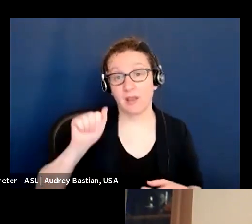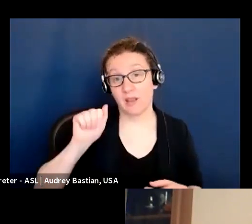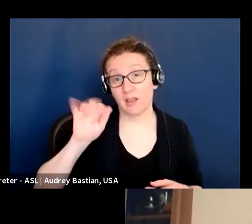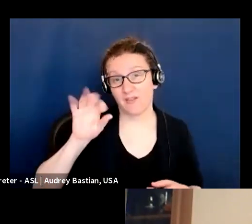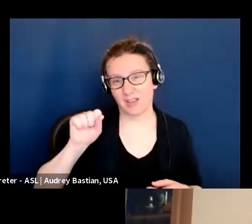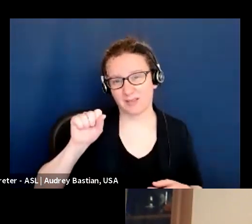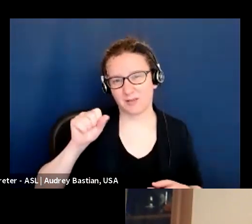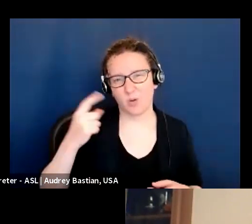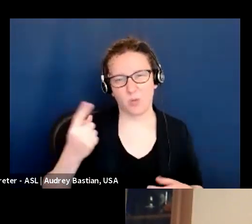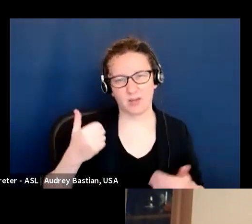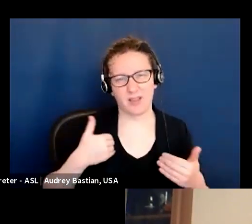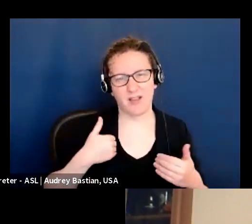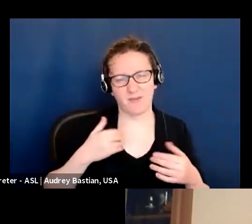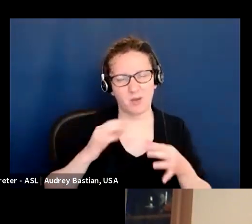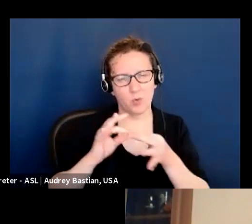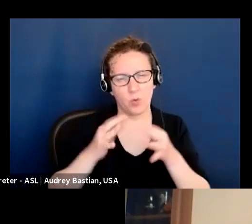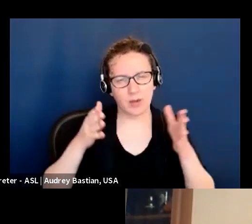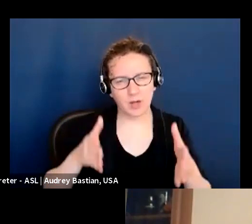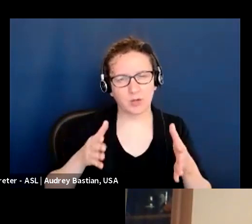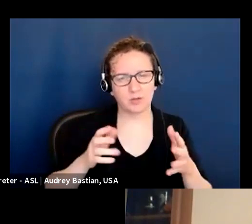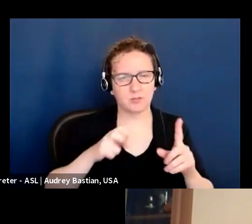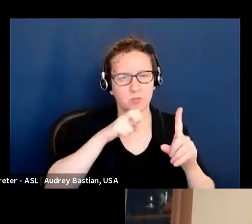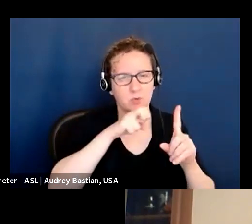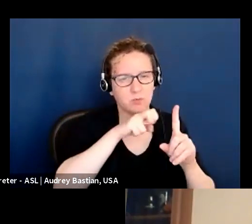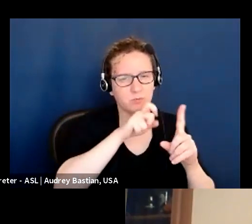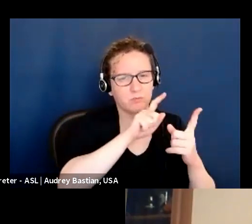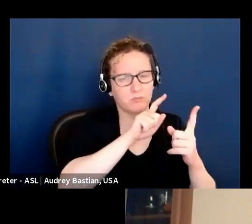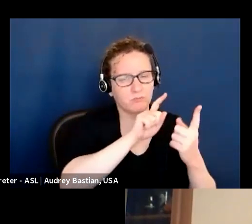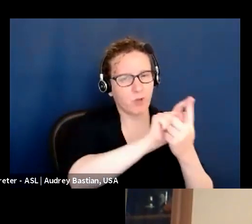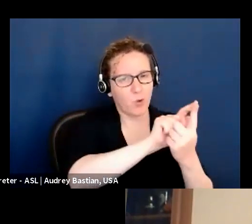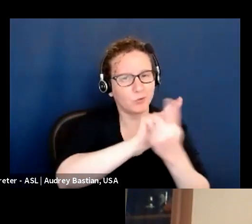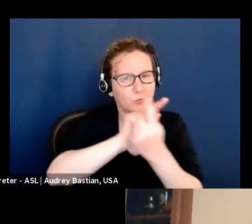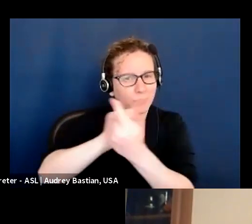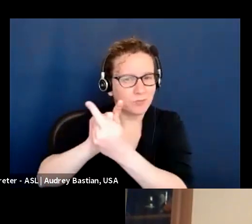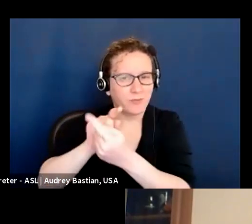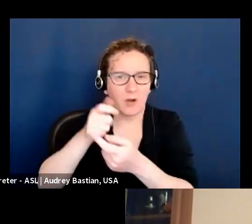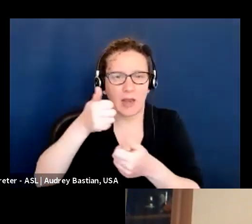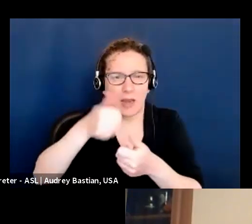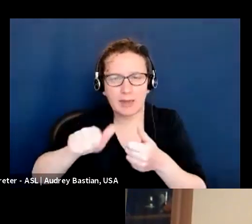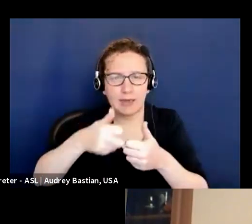the coordinators that you could go to if you had any issues. And I think like